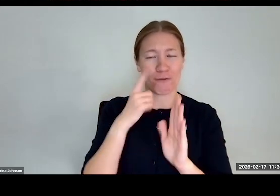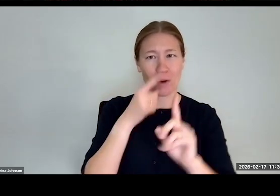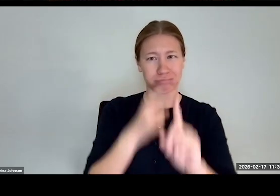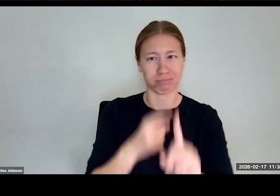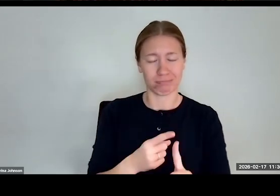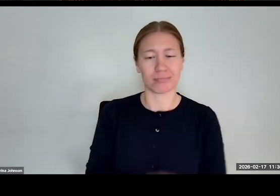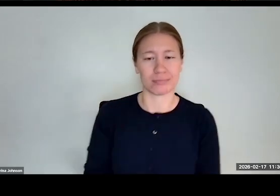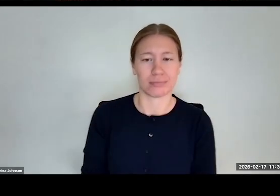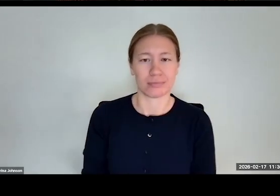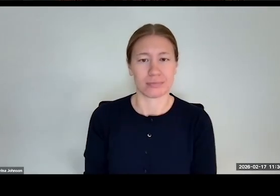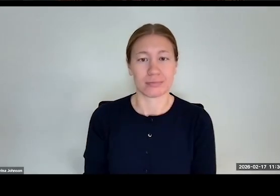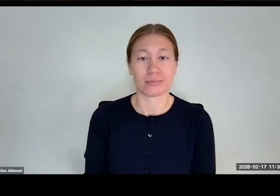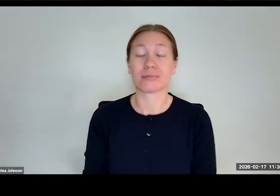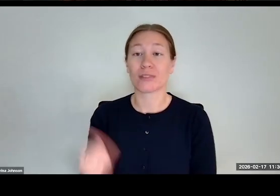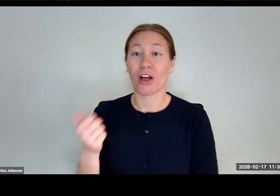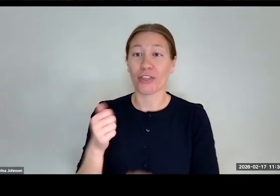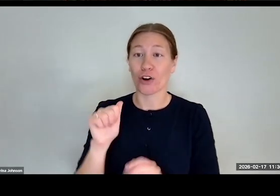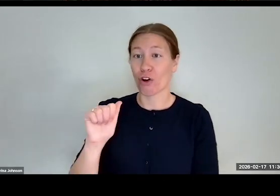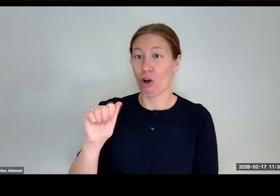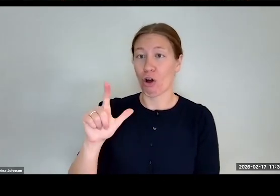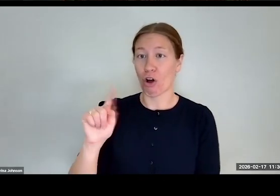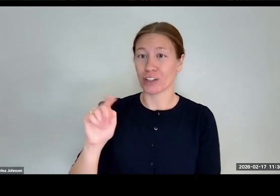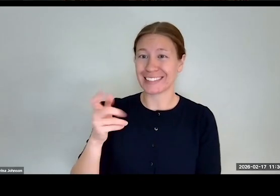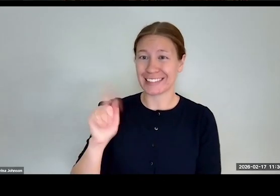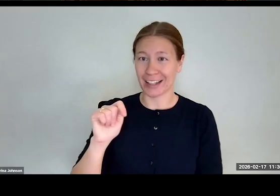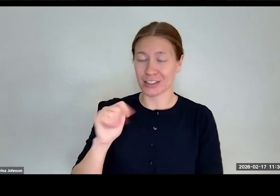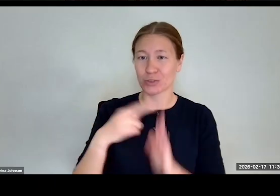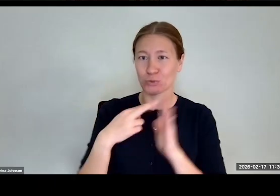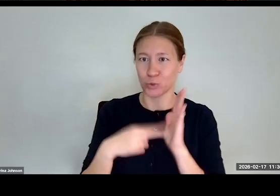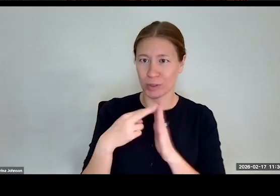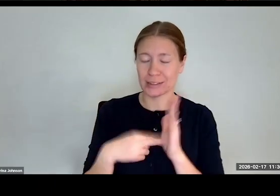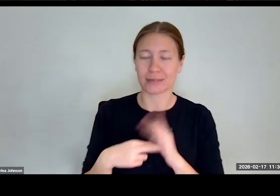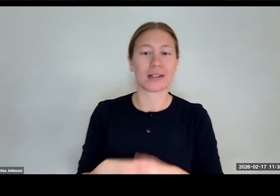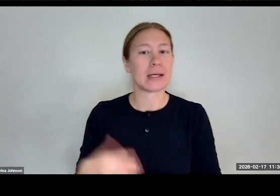We have some rules for adding alt text images. So ideally your alt text should be brief